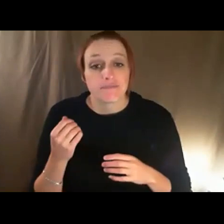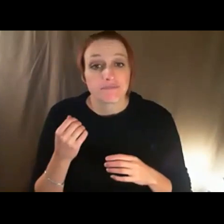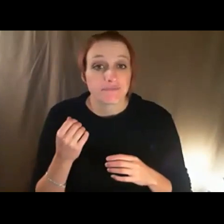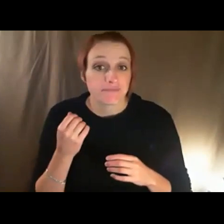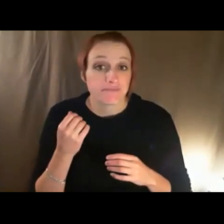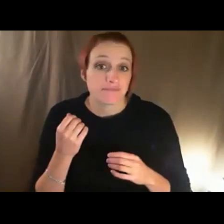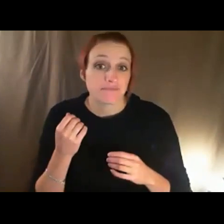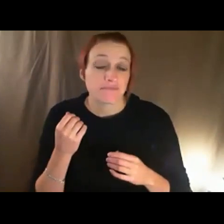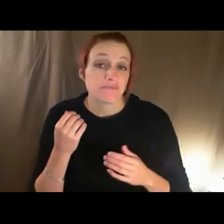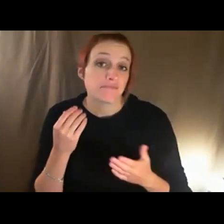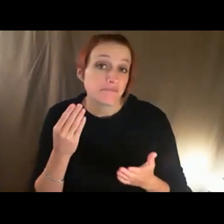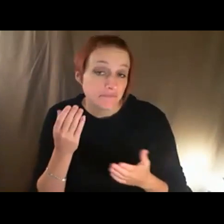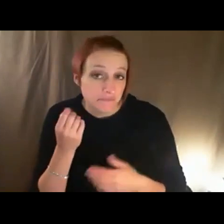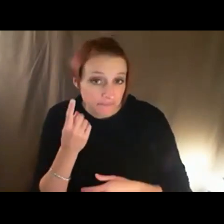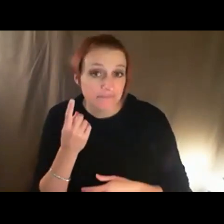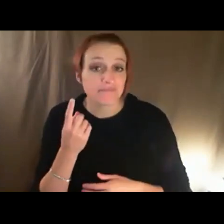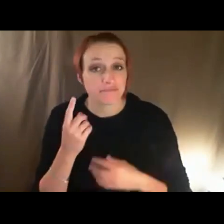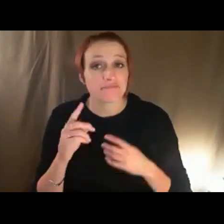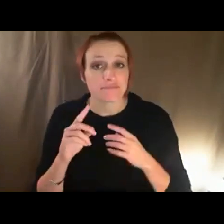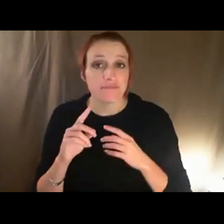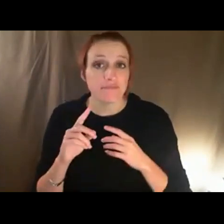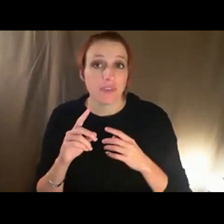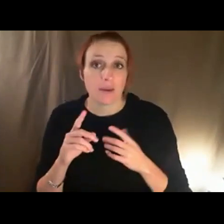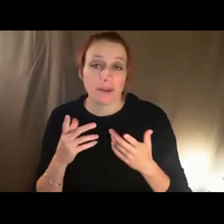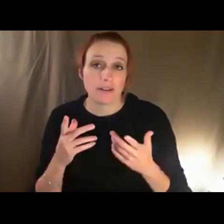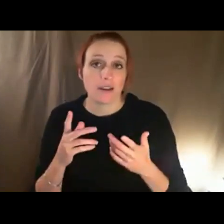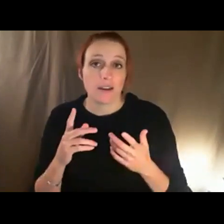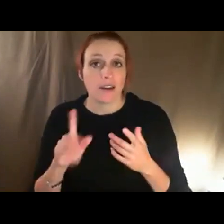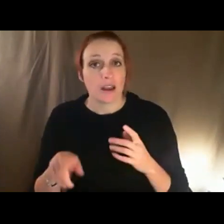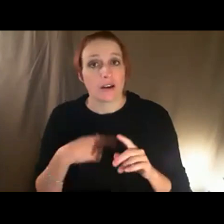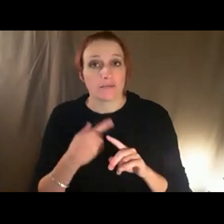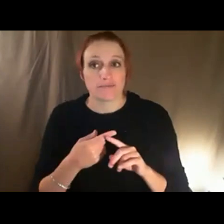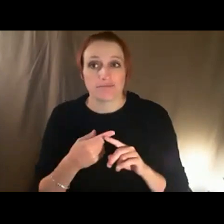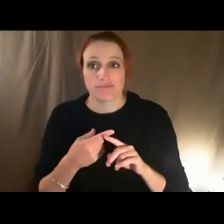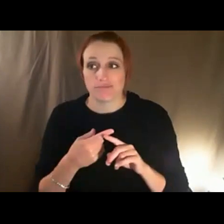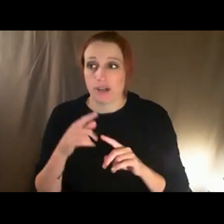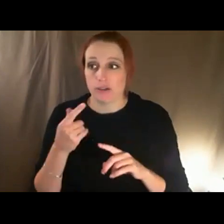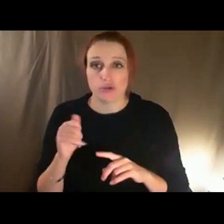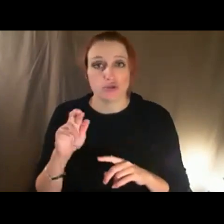experienced the George Floyd murder, I went on an